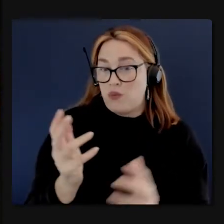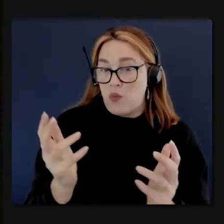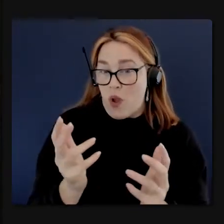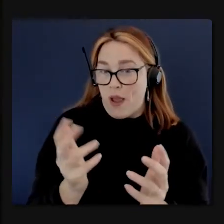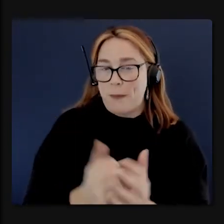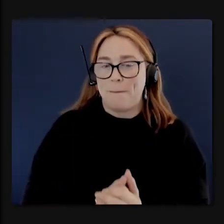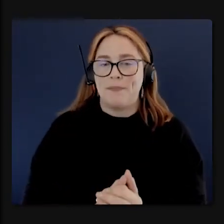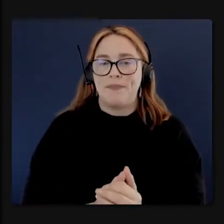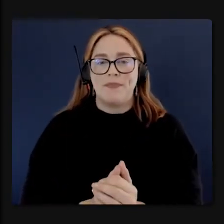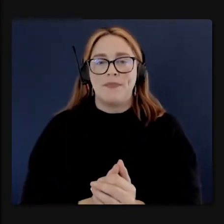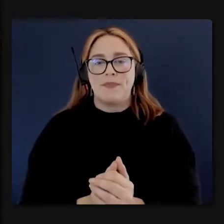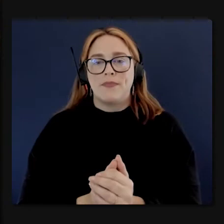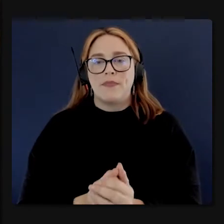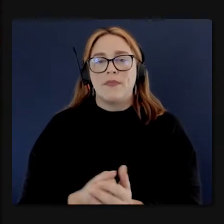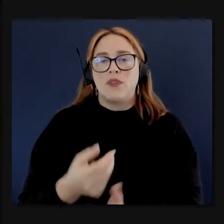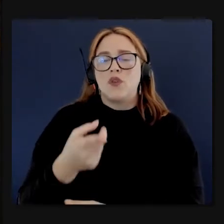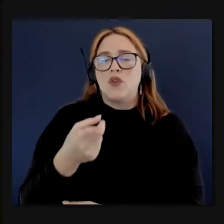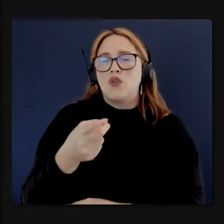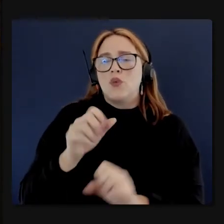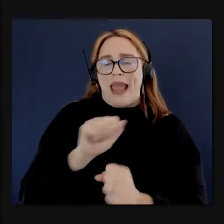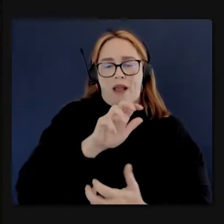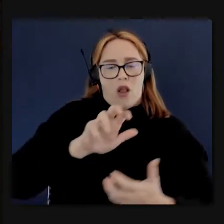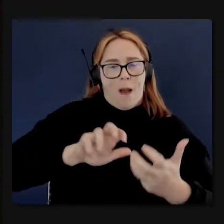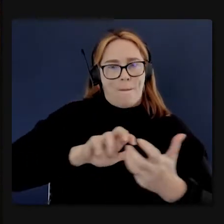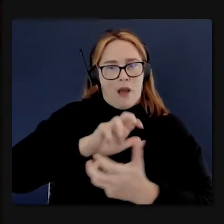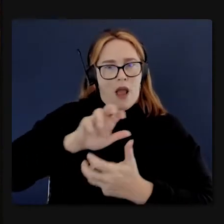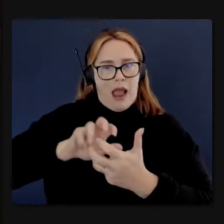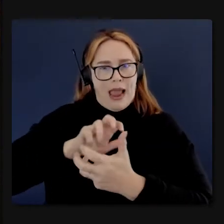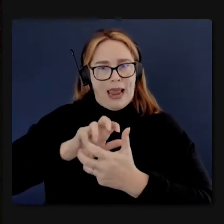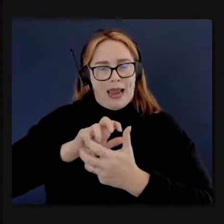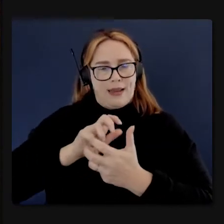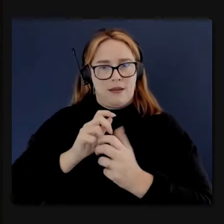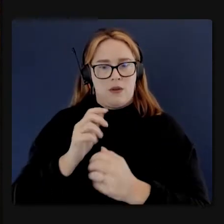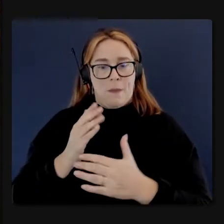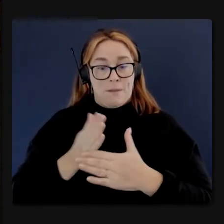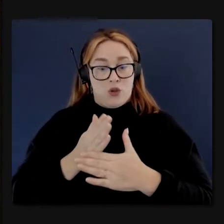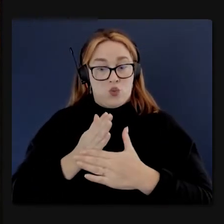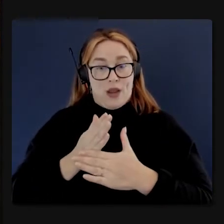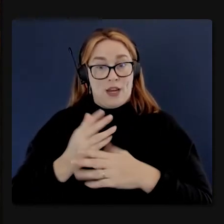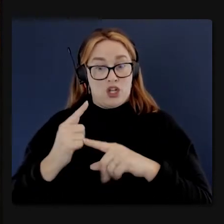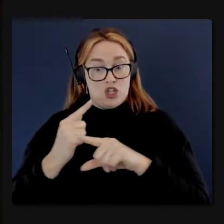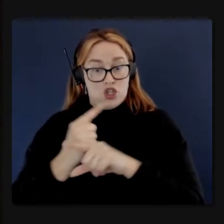that in combination with geometry culling, to produce a hollow shell.